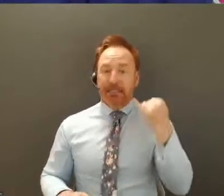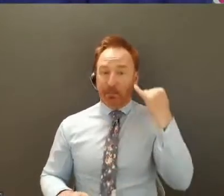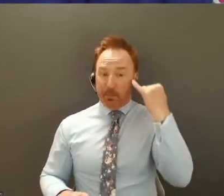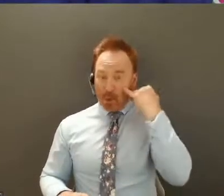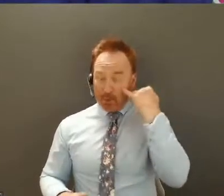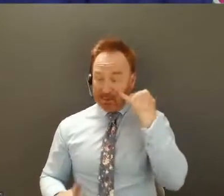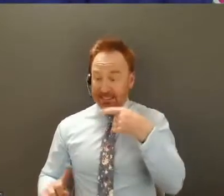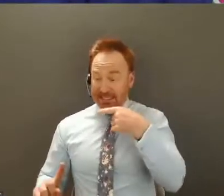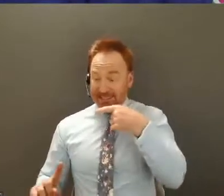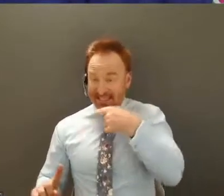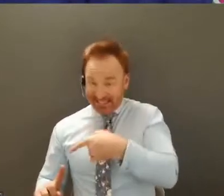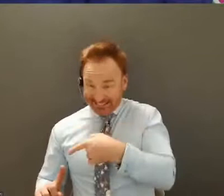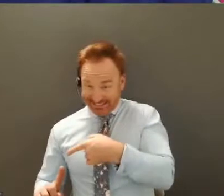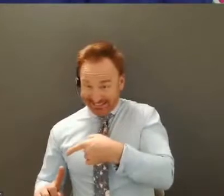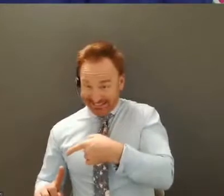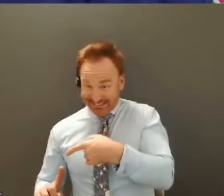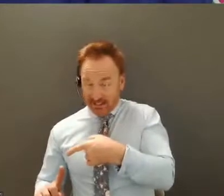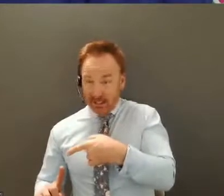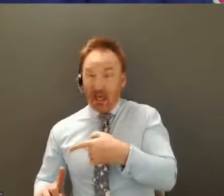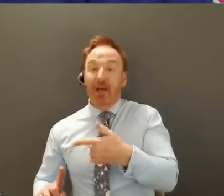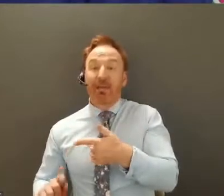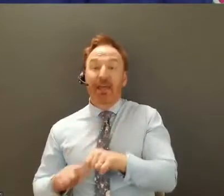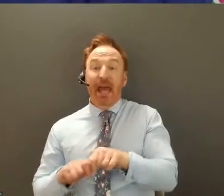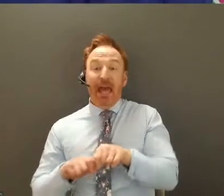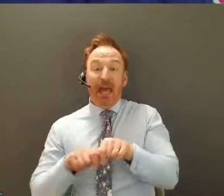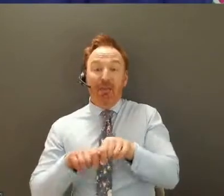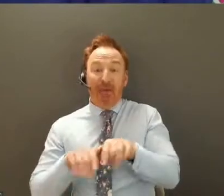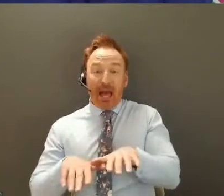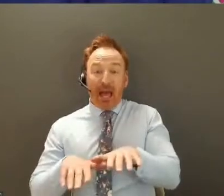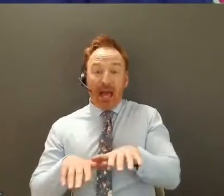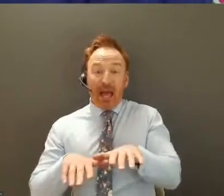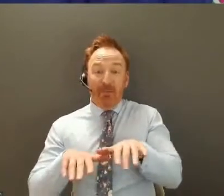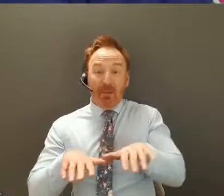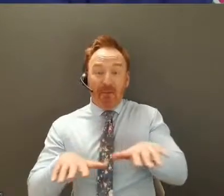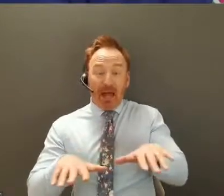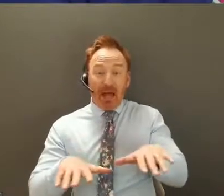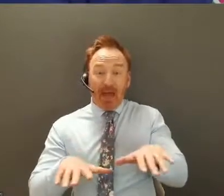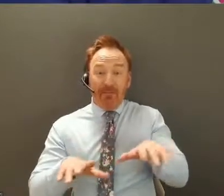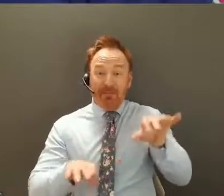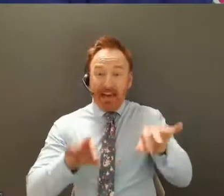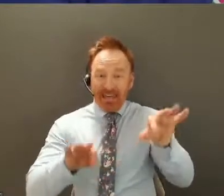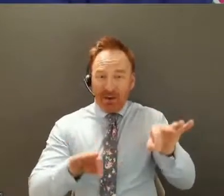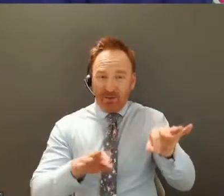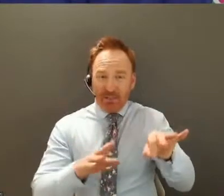this as a concept and I don't know what other information is being asked for and I will look